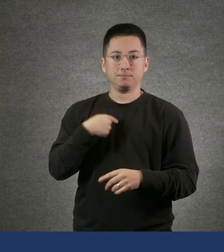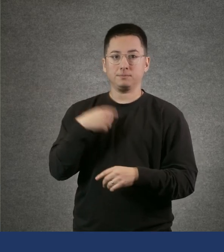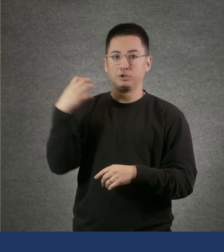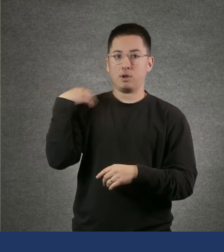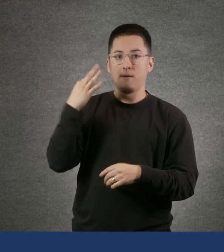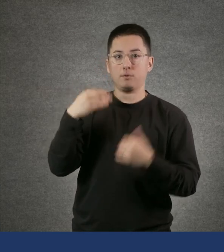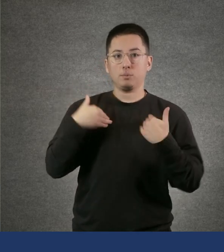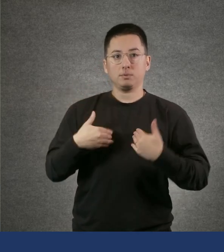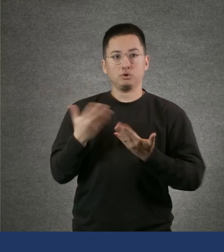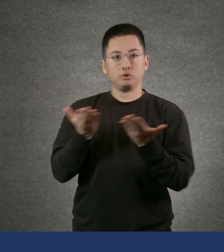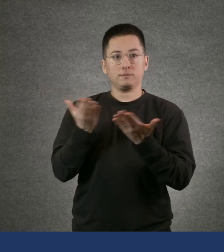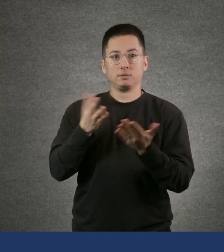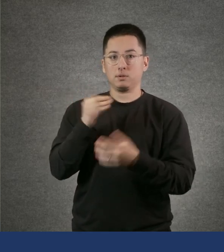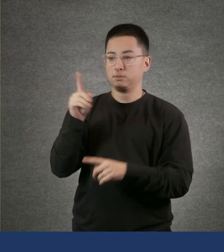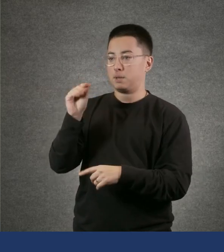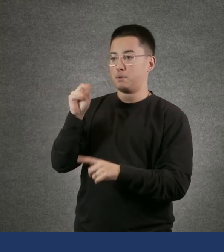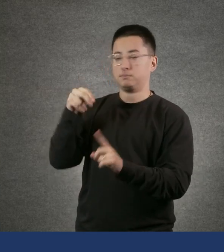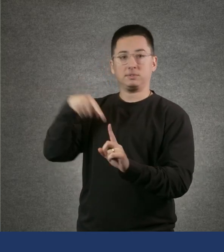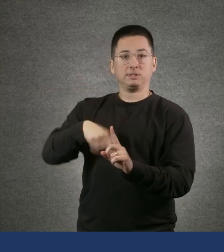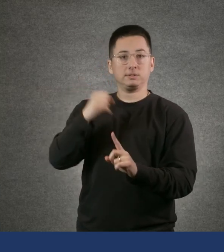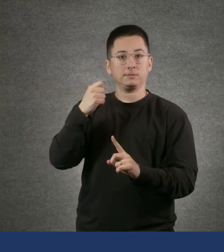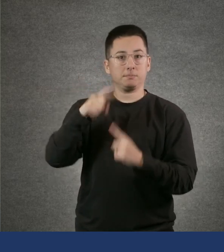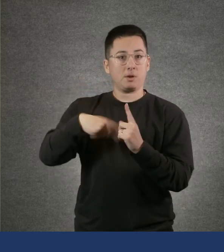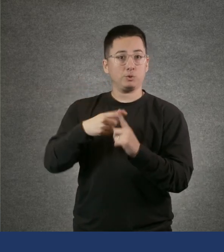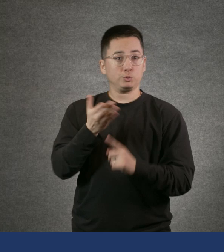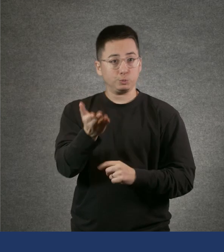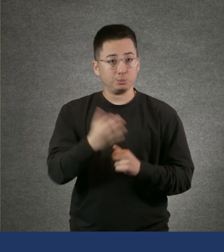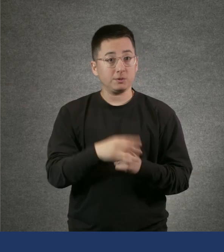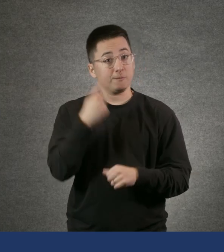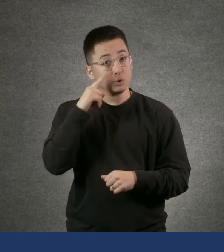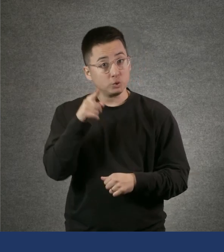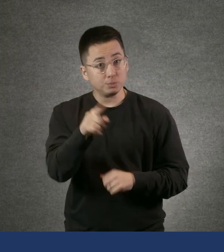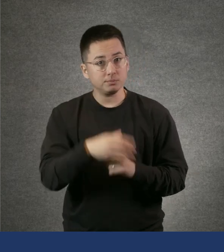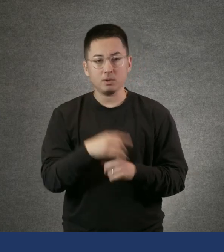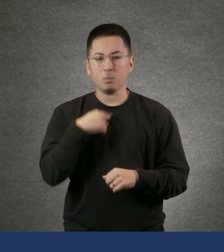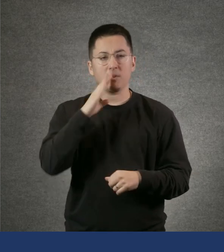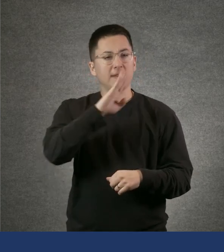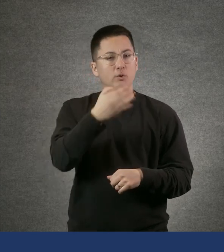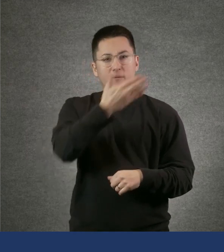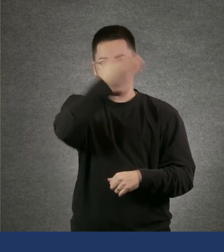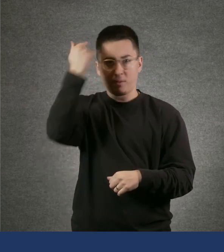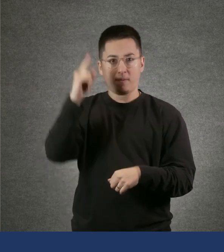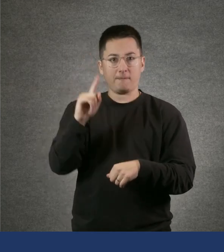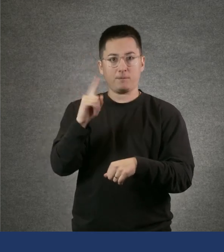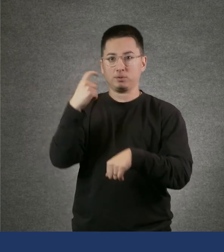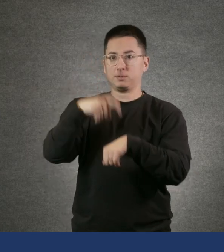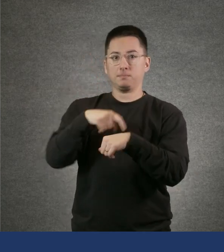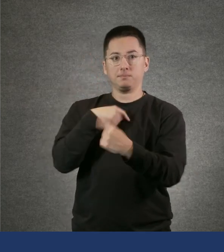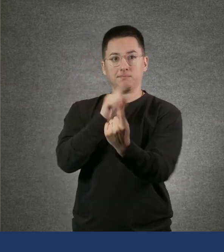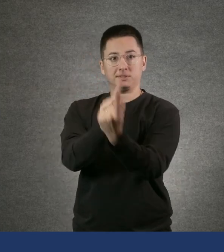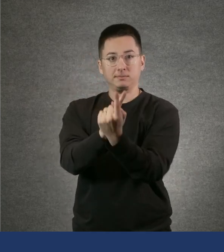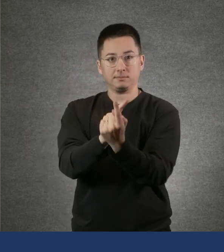There was an interchange of emails, and I went out to Plymouth to a coffee shop.